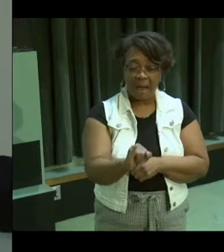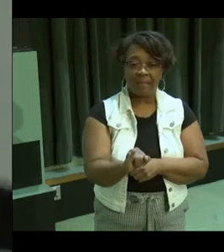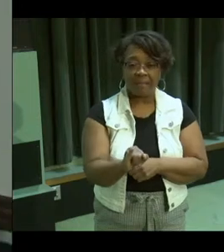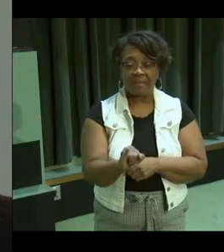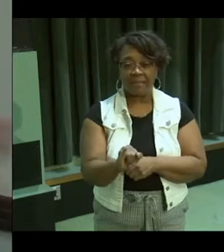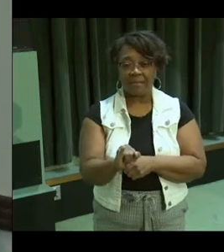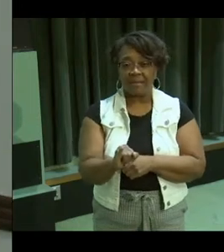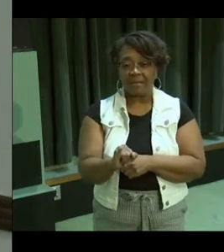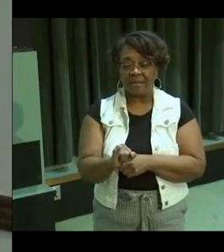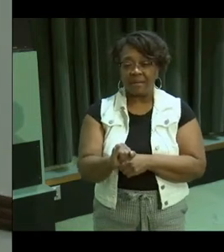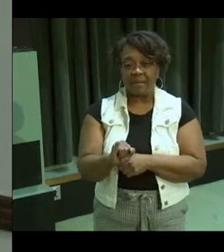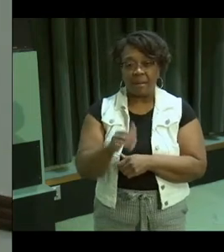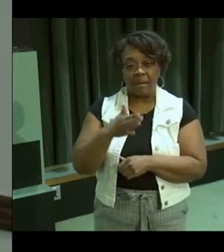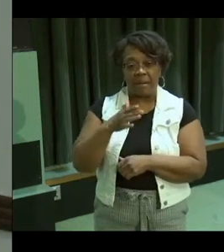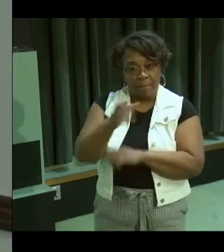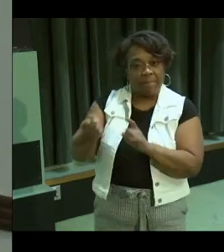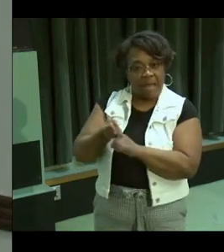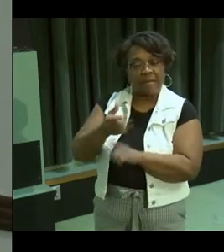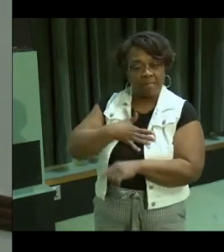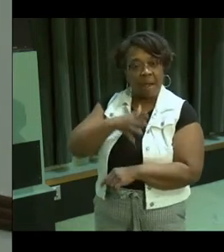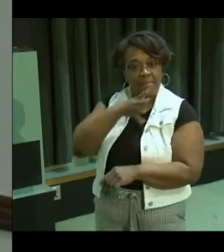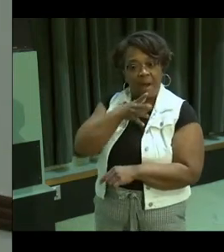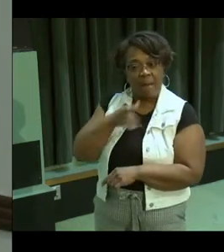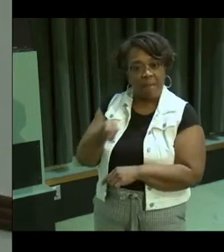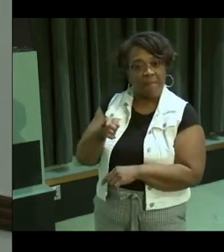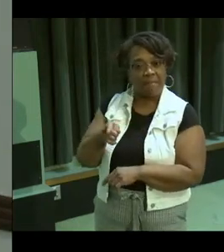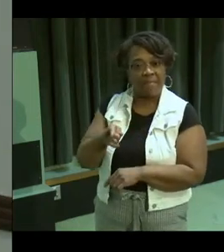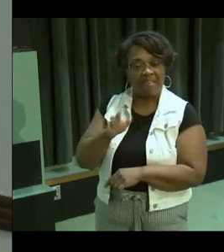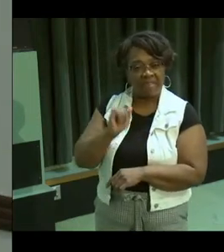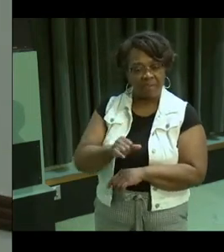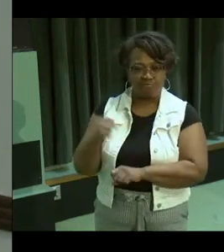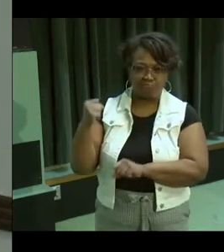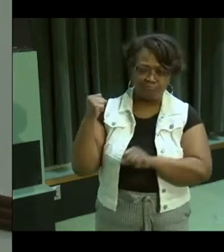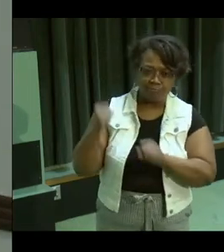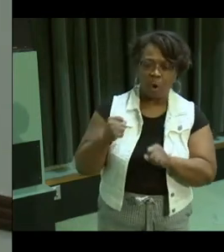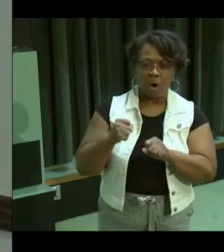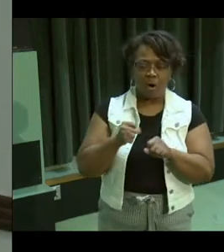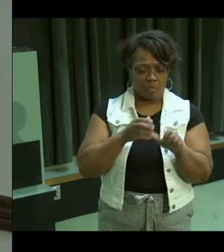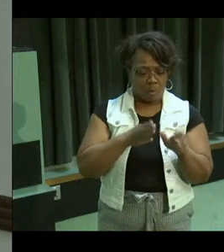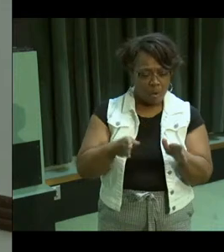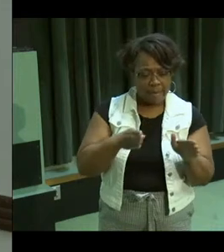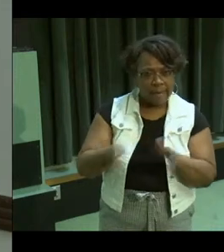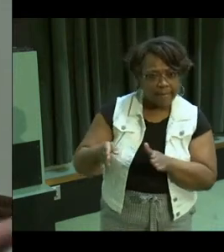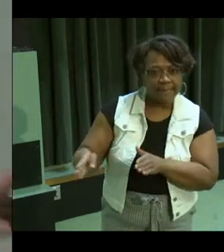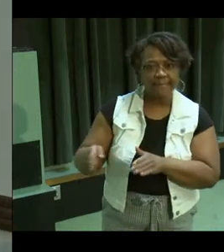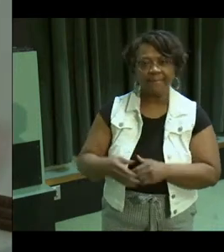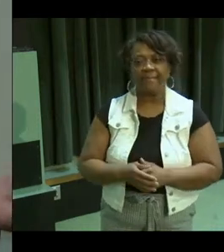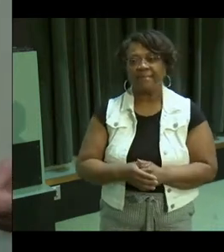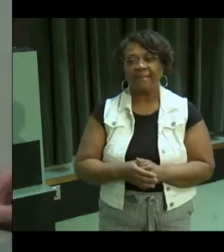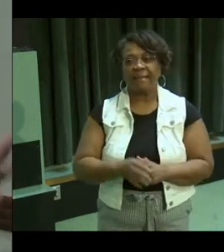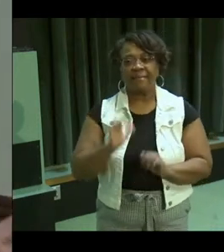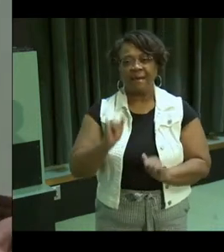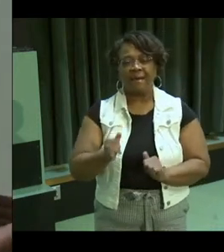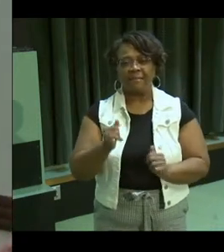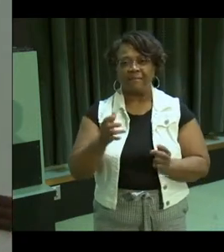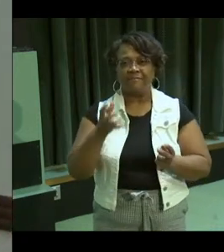take action. That's some fierce